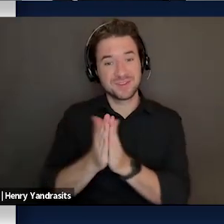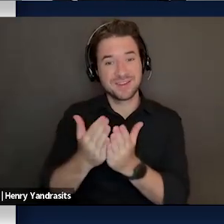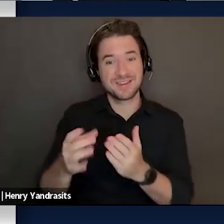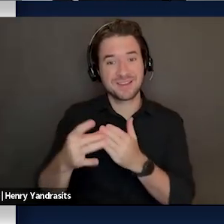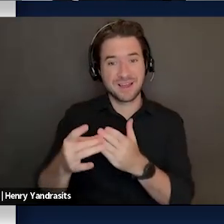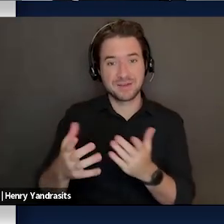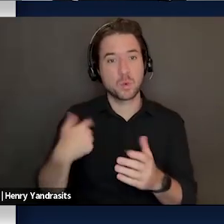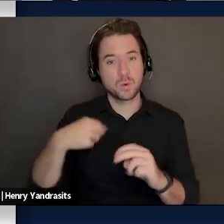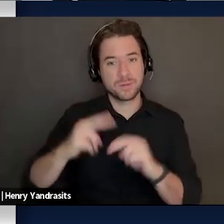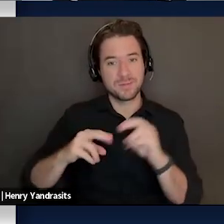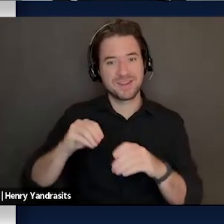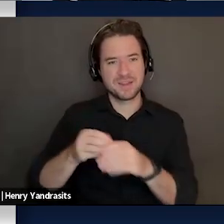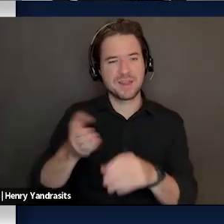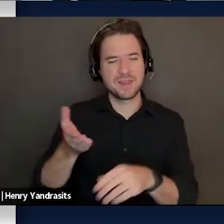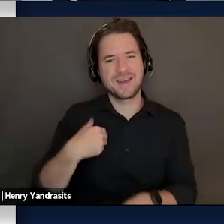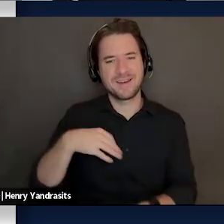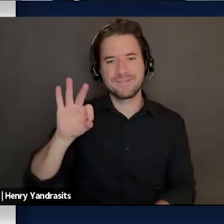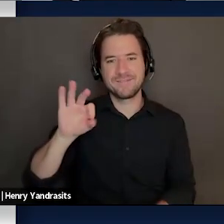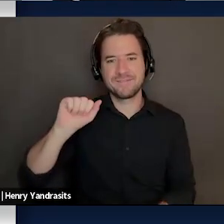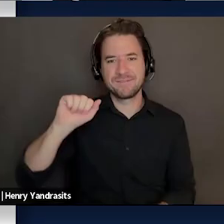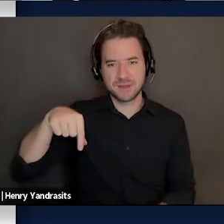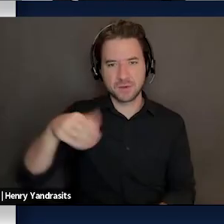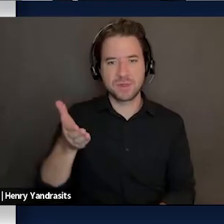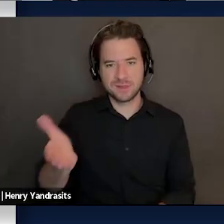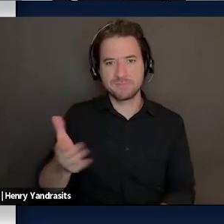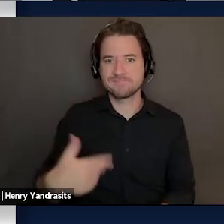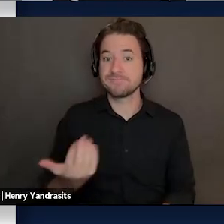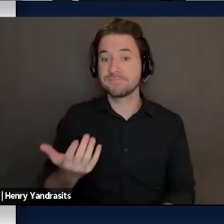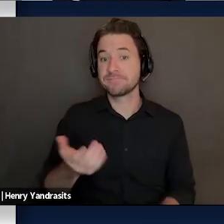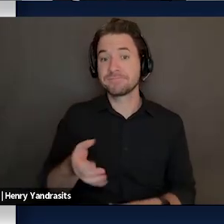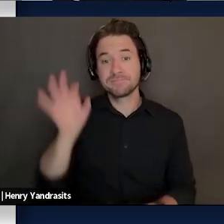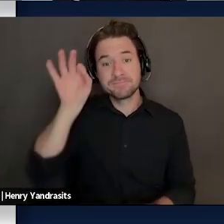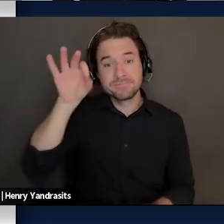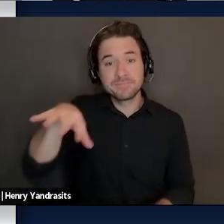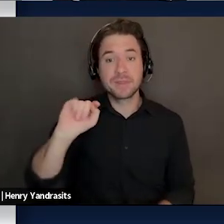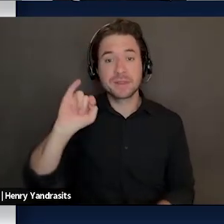presents some frequently asked questions. helpful tips for beginners.